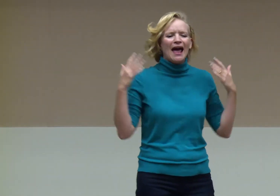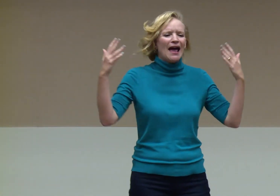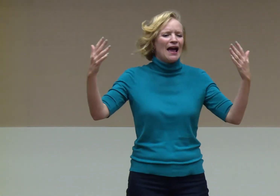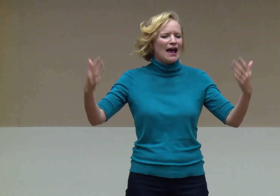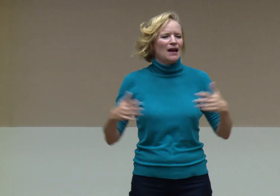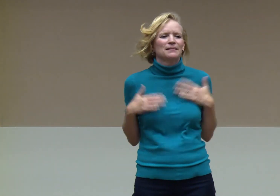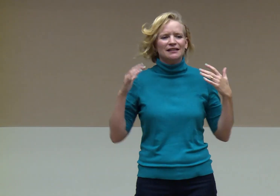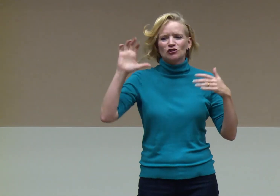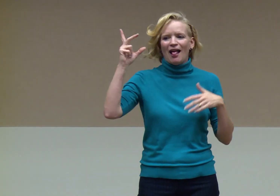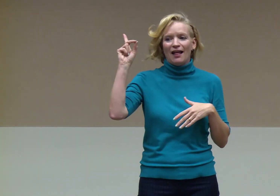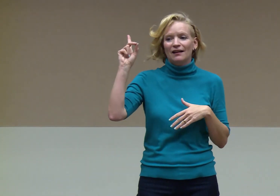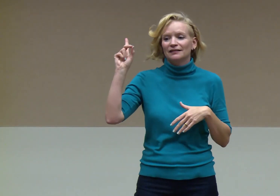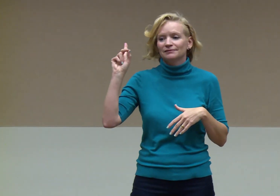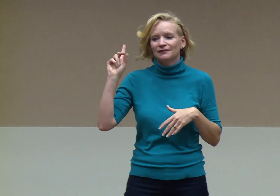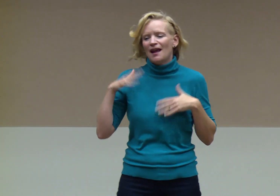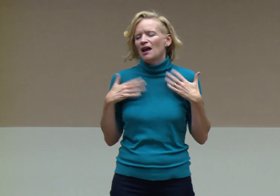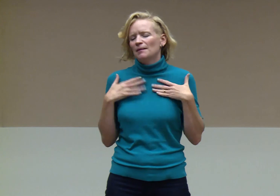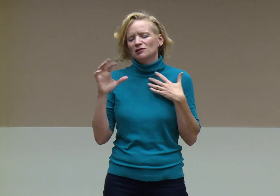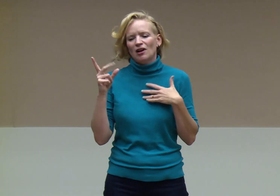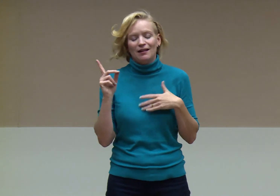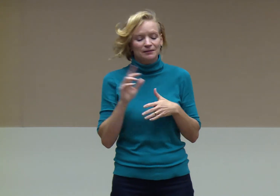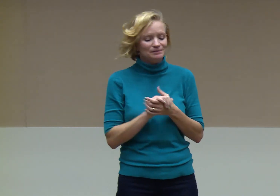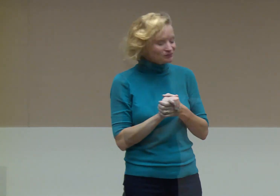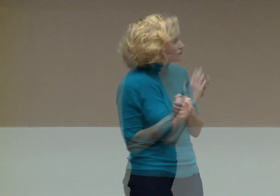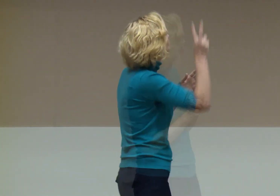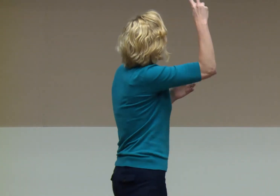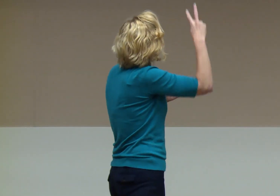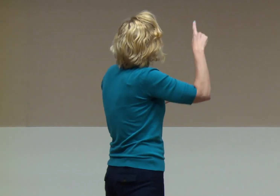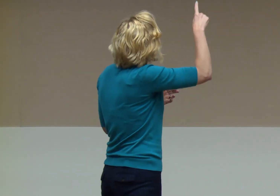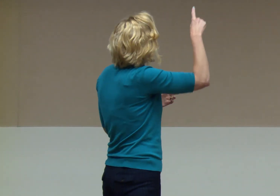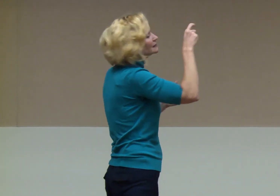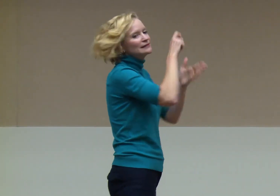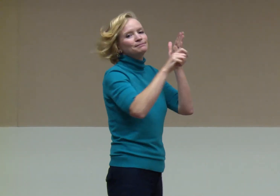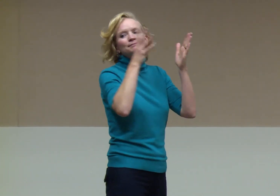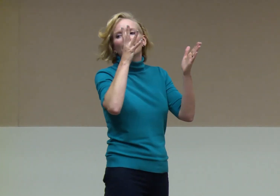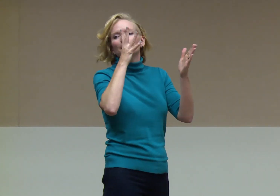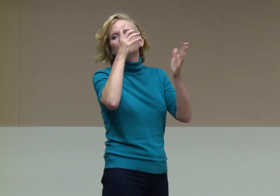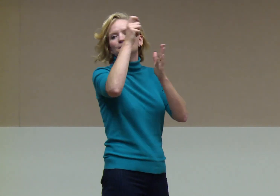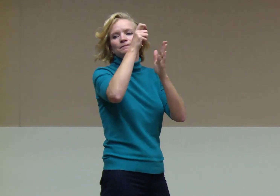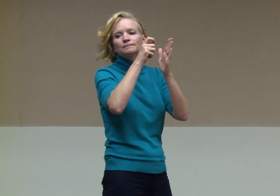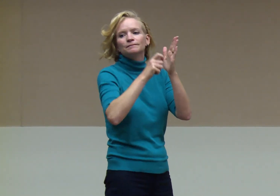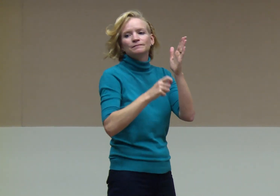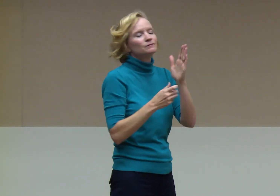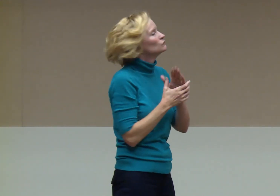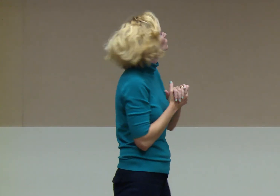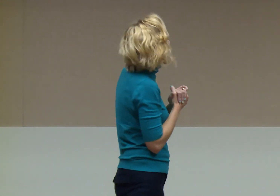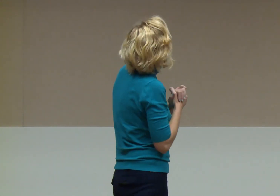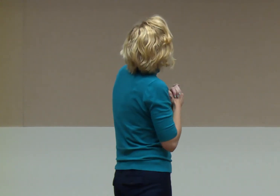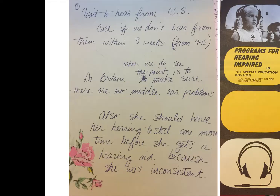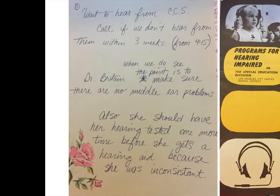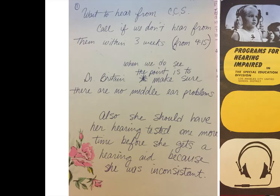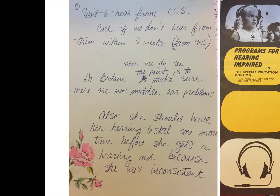I was such a jovial child, really. So read this note from my mom.